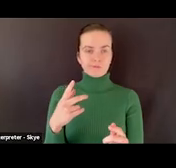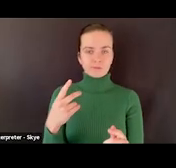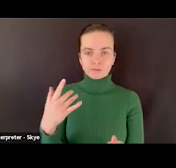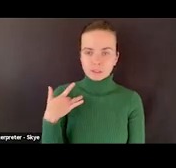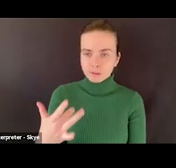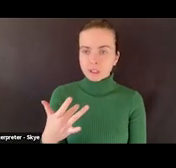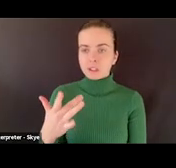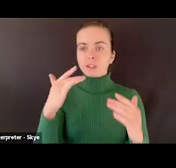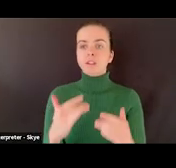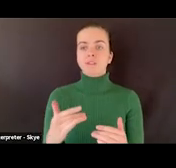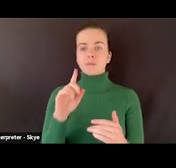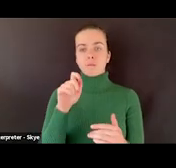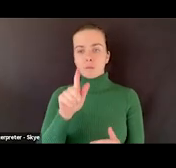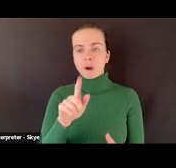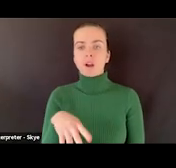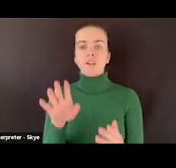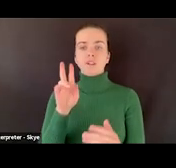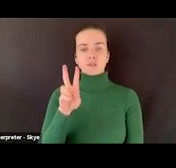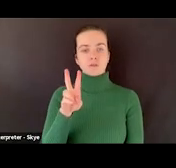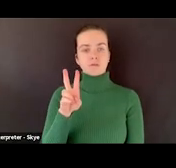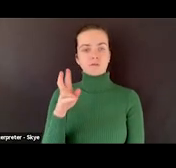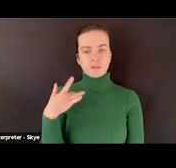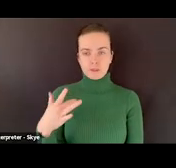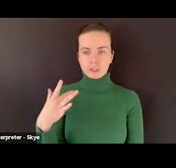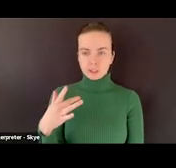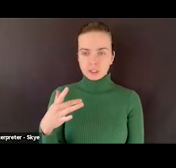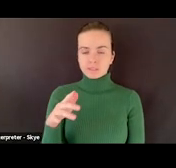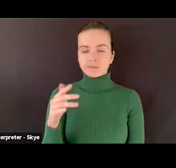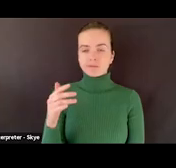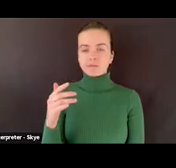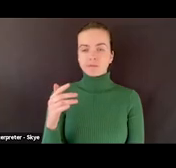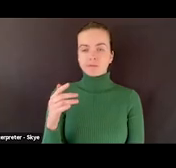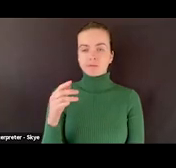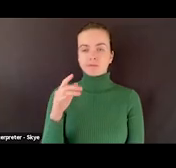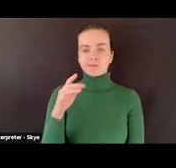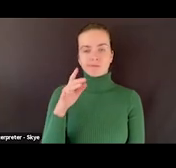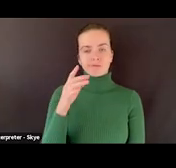rape 10 times, almost 11 times greater, childhood physical abuse or assault 12.5,